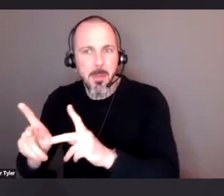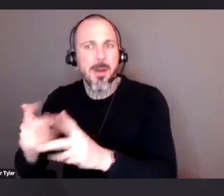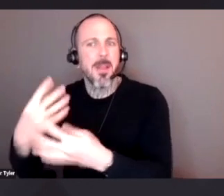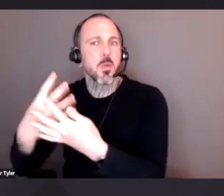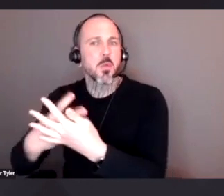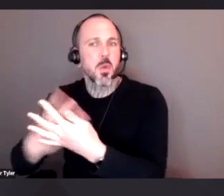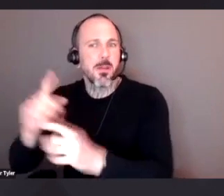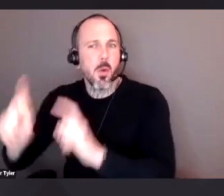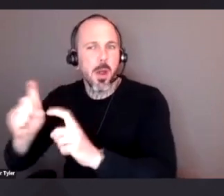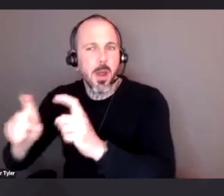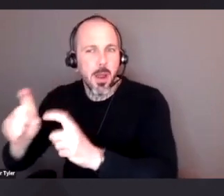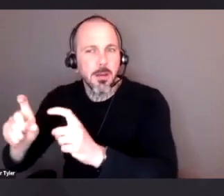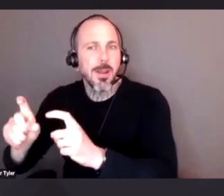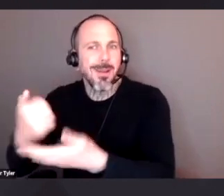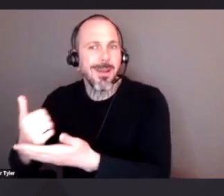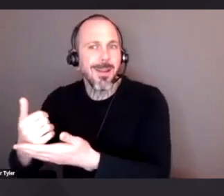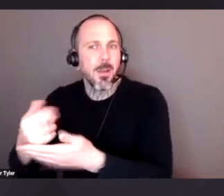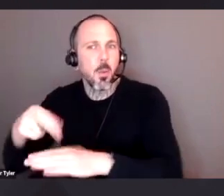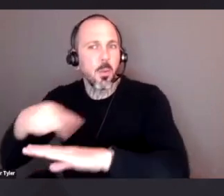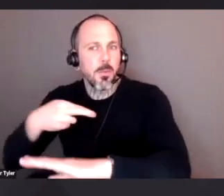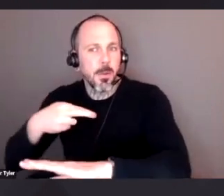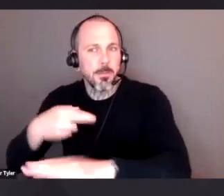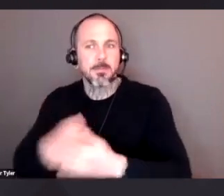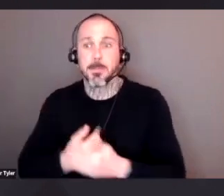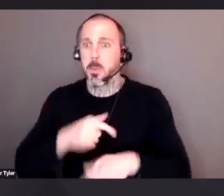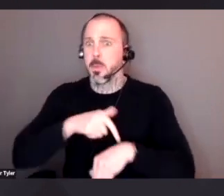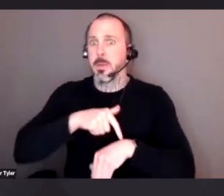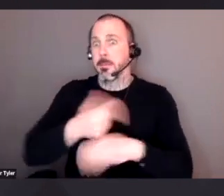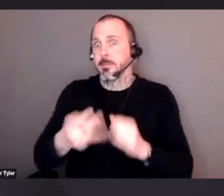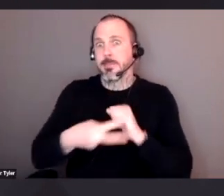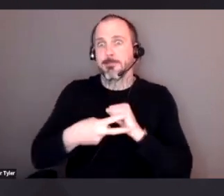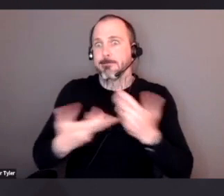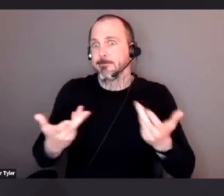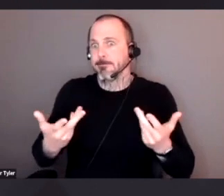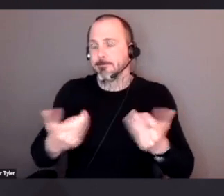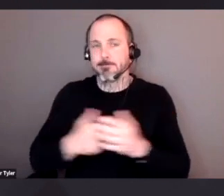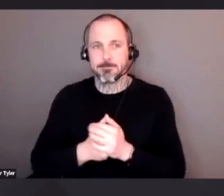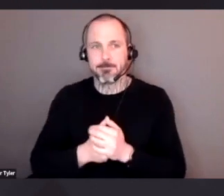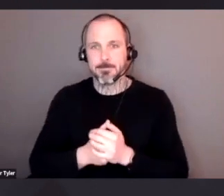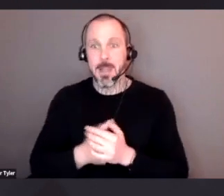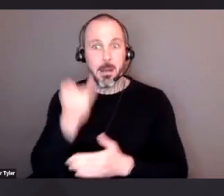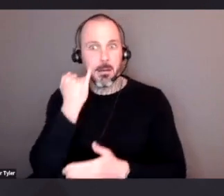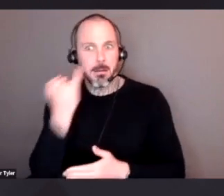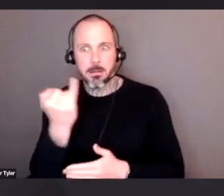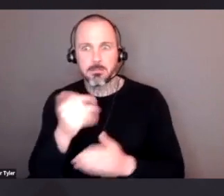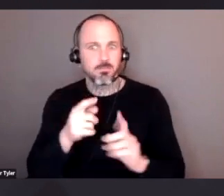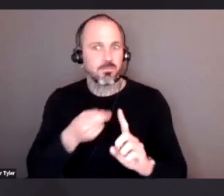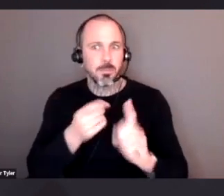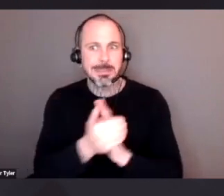of hiring skilled employees while also helping you improve your business impact and advance workplace inclusion.